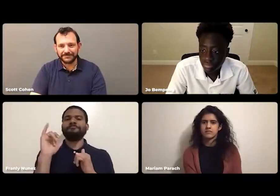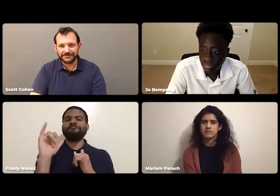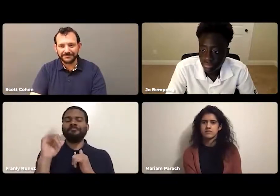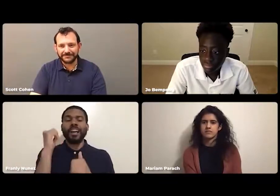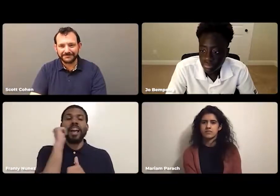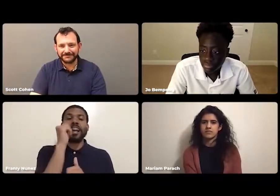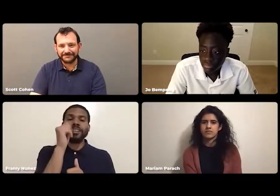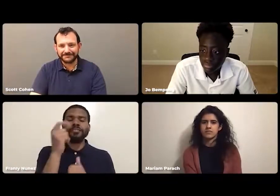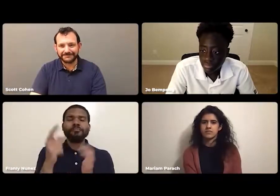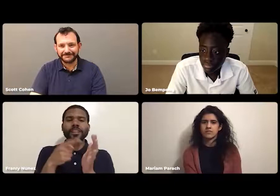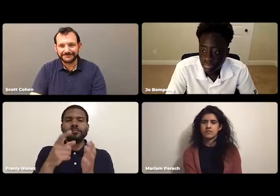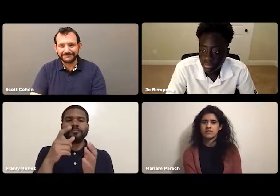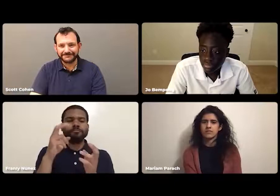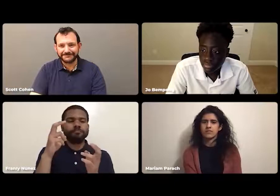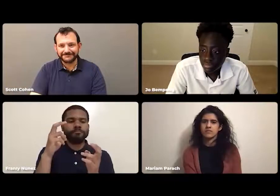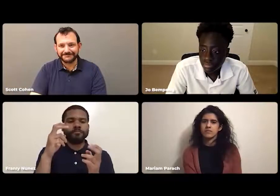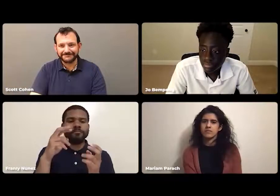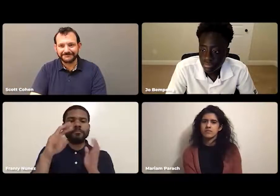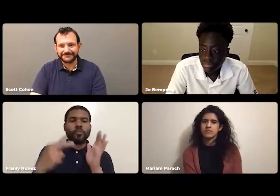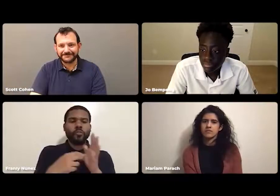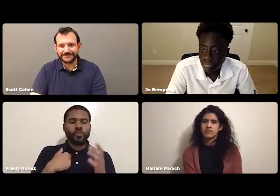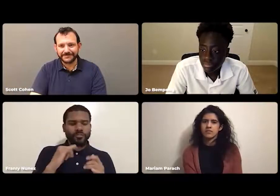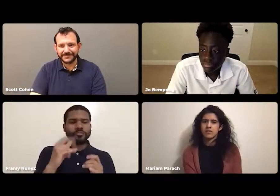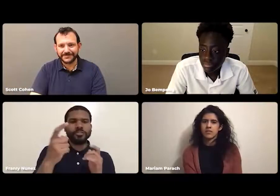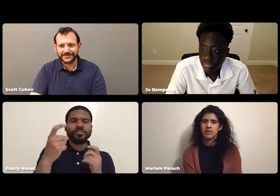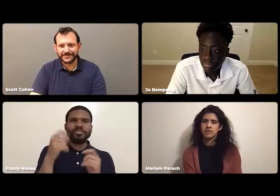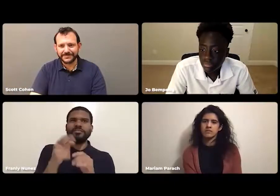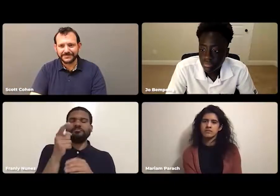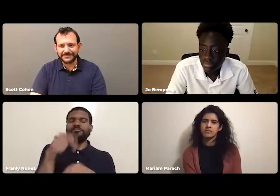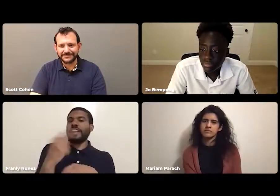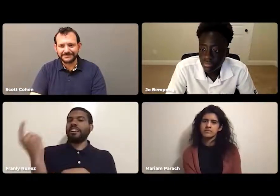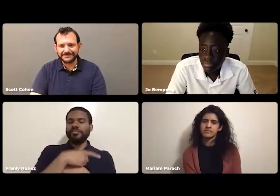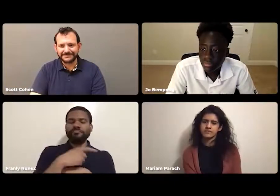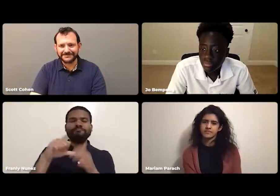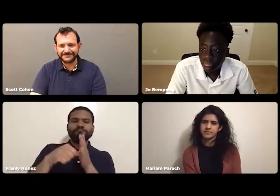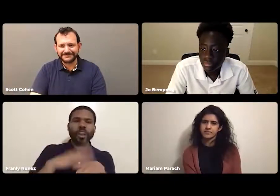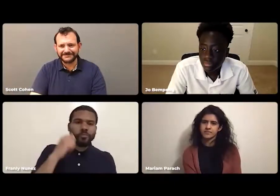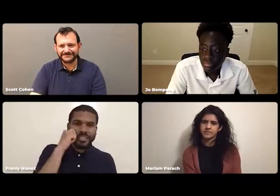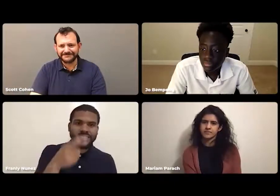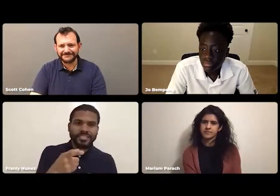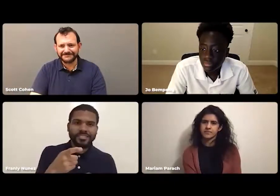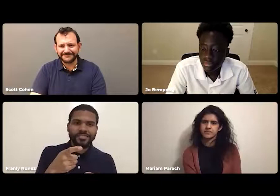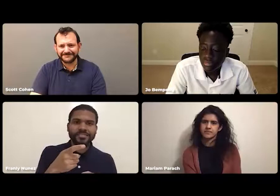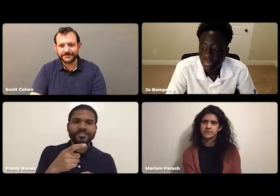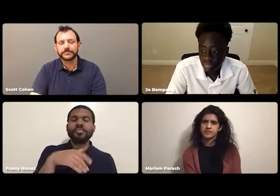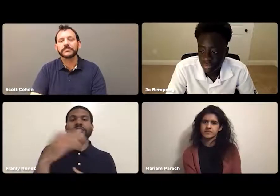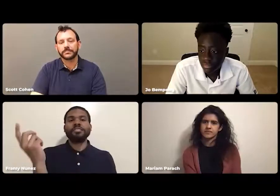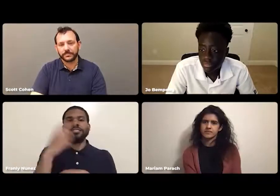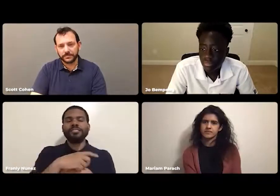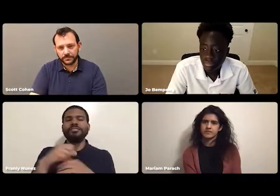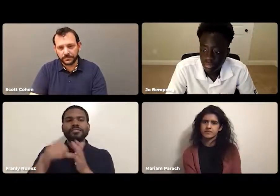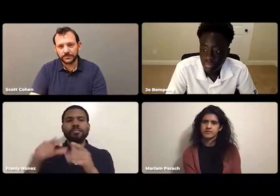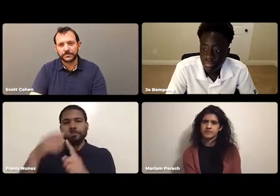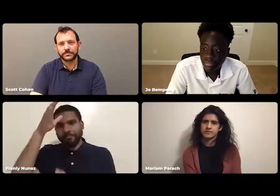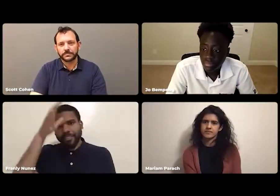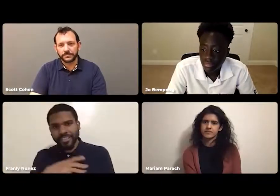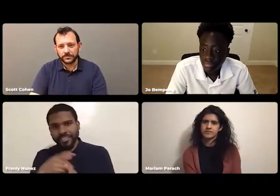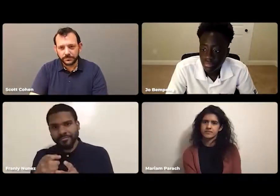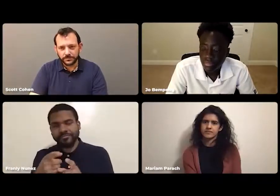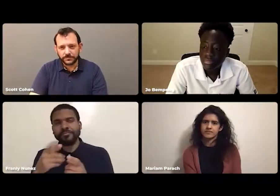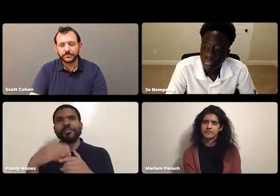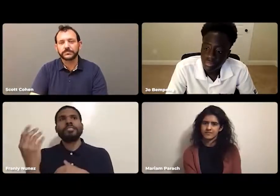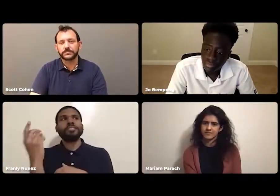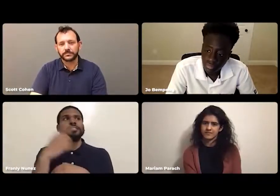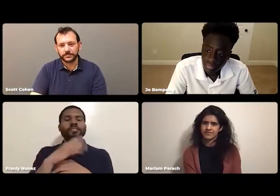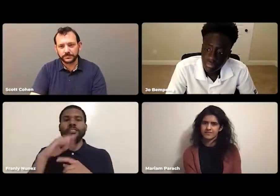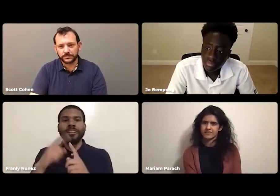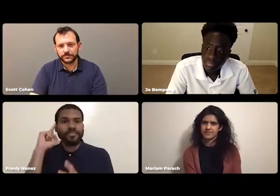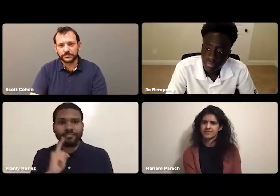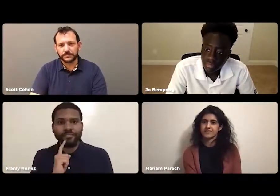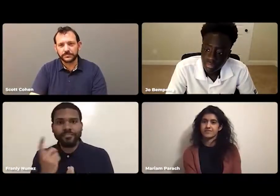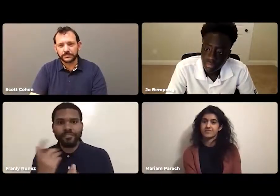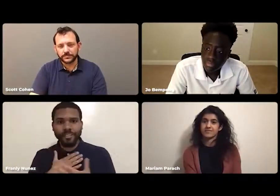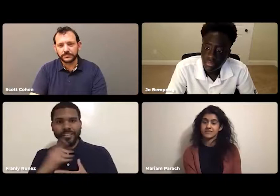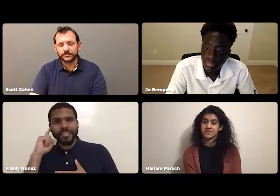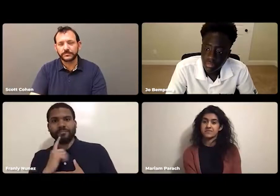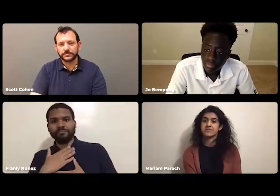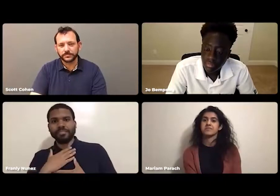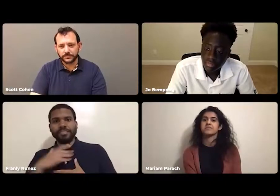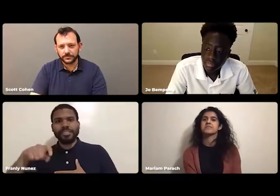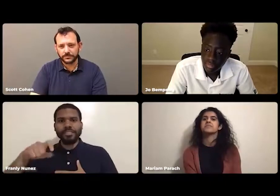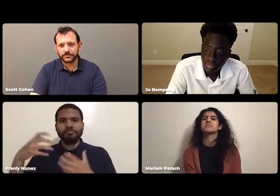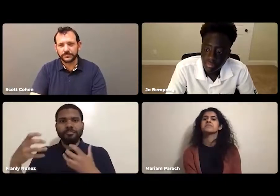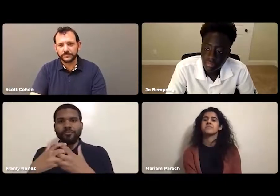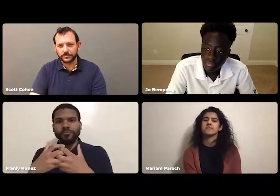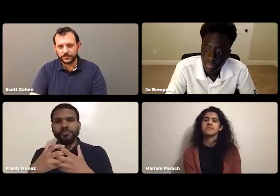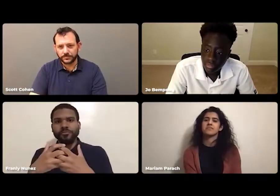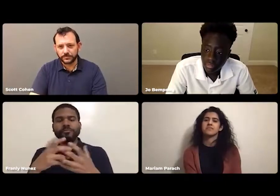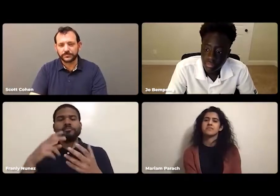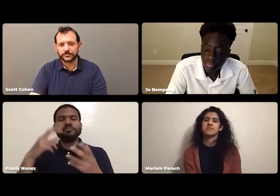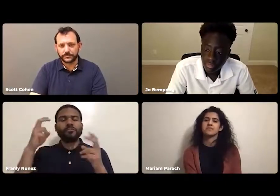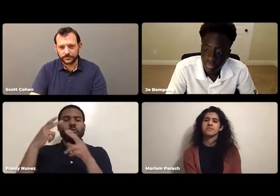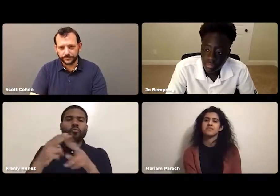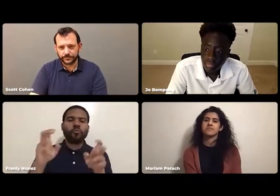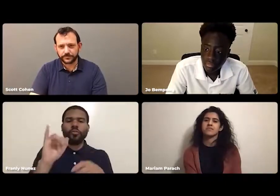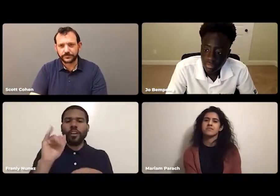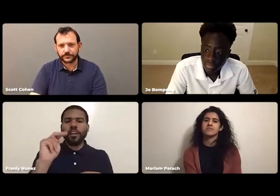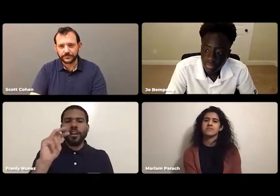But I had a professor that focused on topics like blackness,